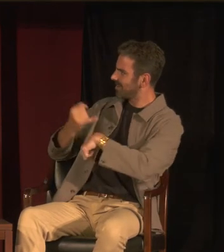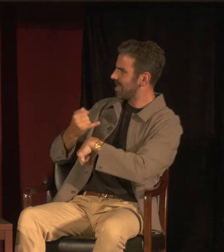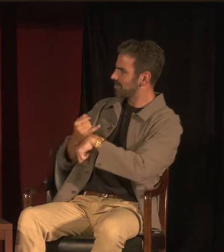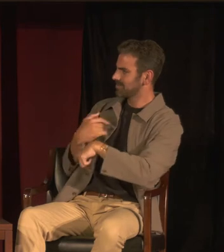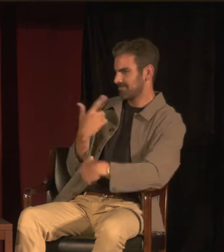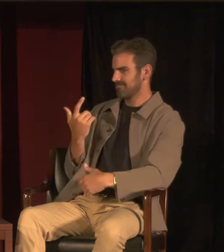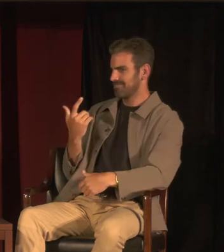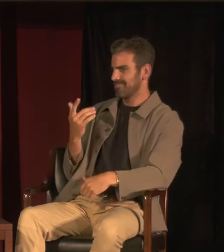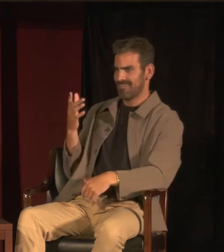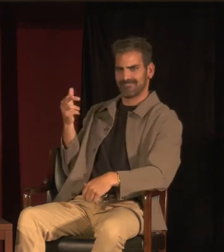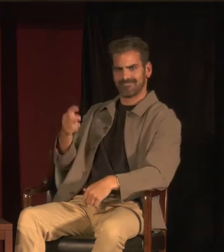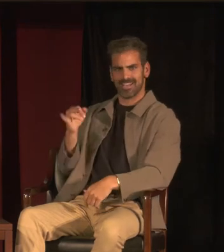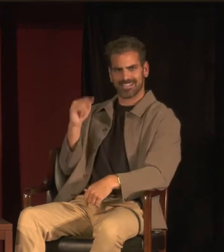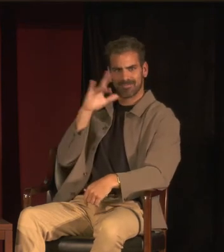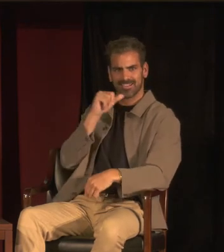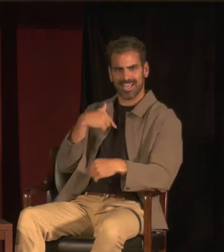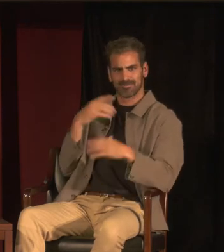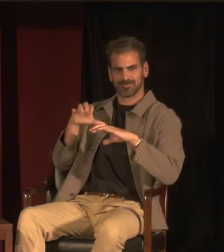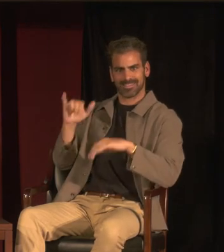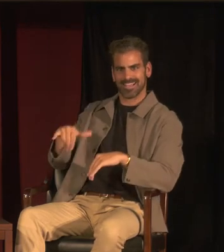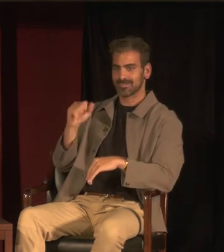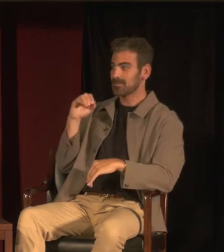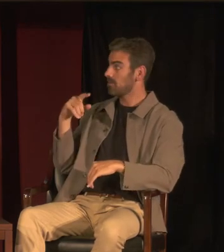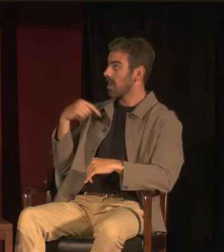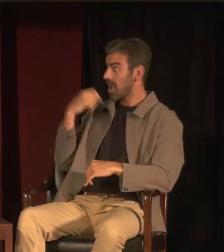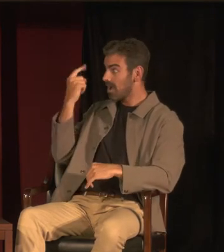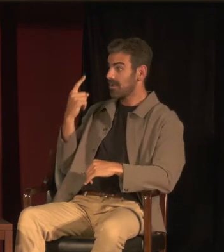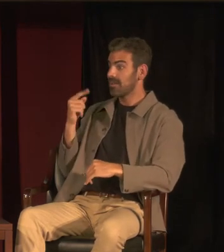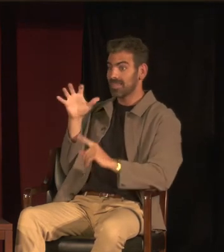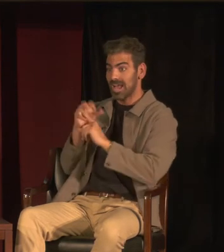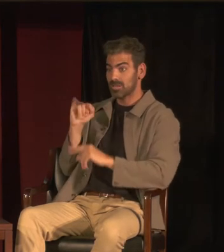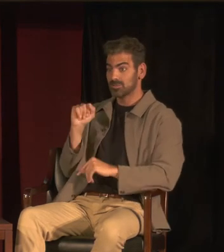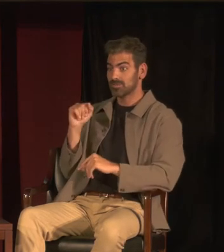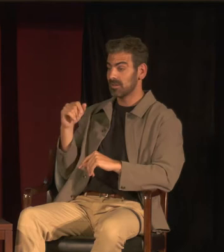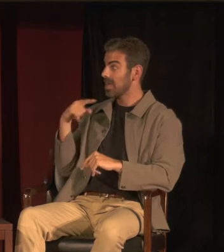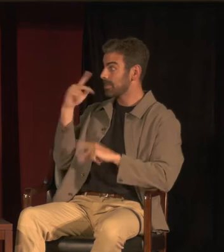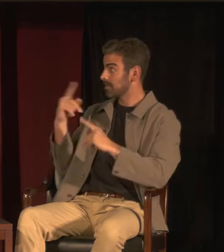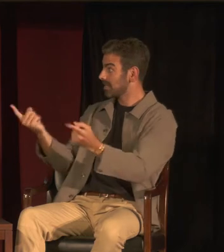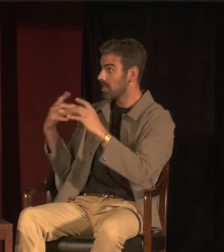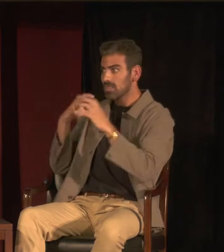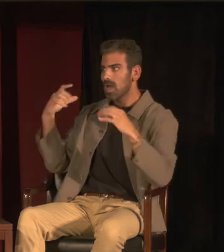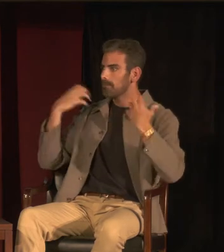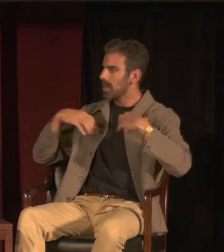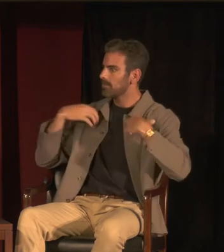And we said, we have a couch in our dorm room. Why don't we get an account surfing a couch? So we did it. And in fact, we would get hearing